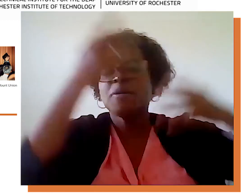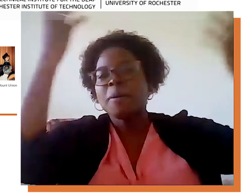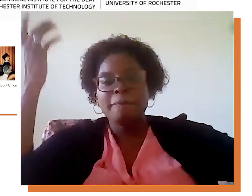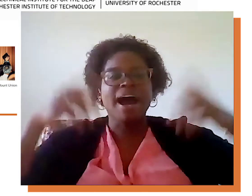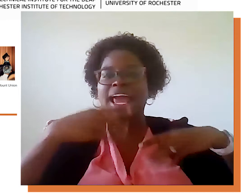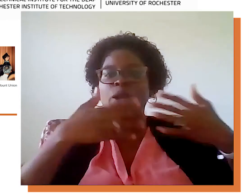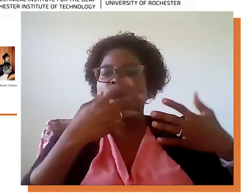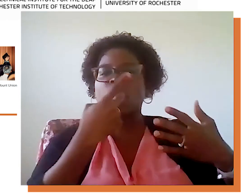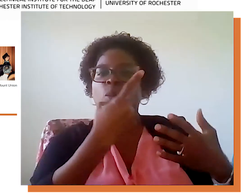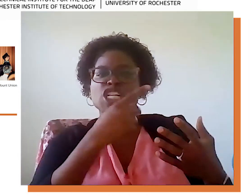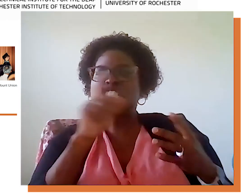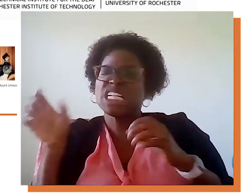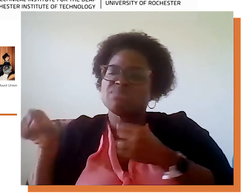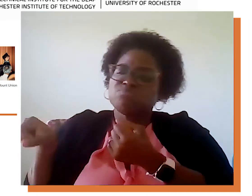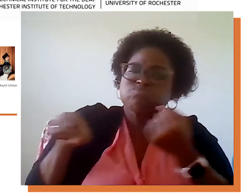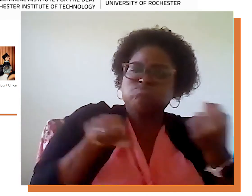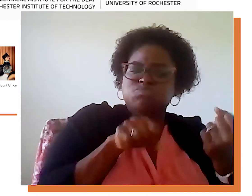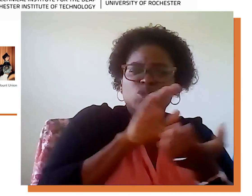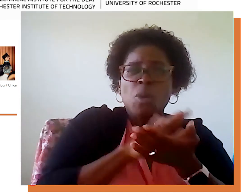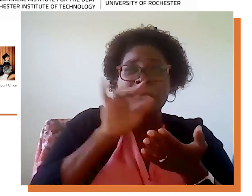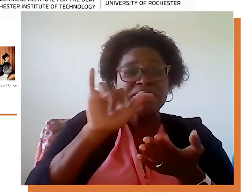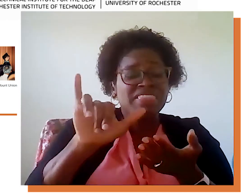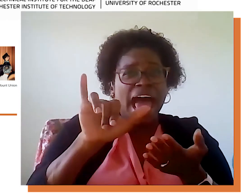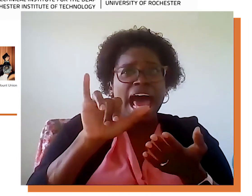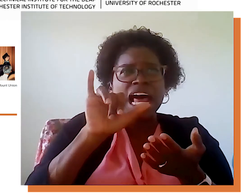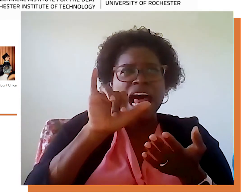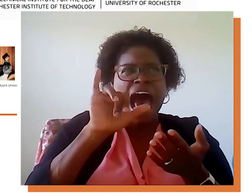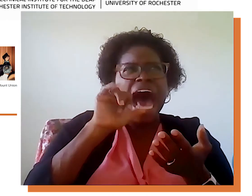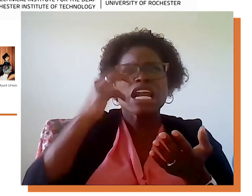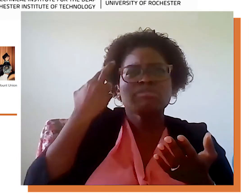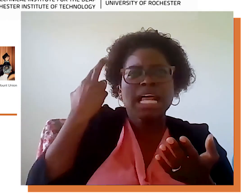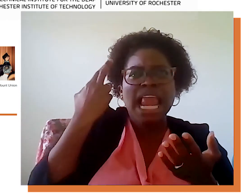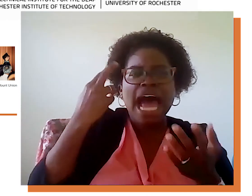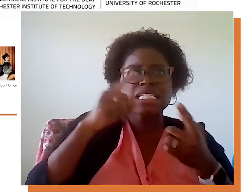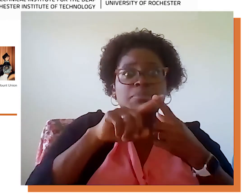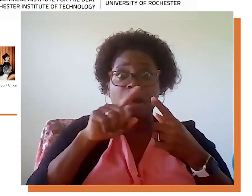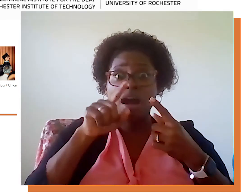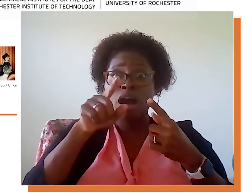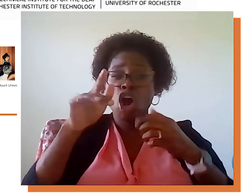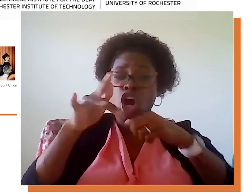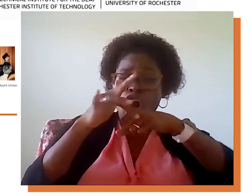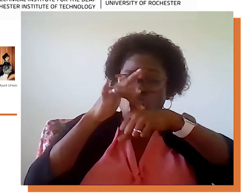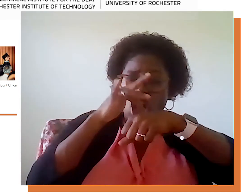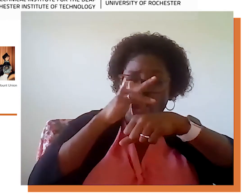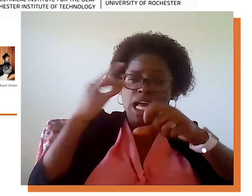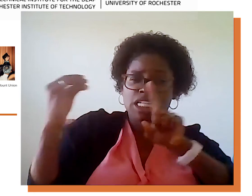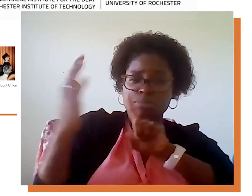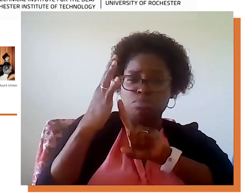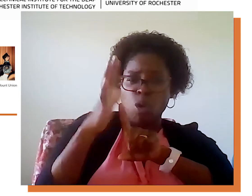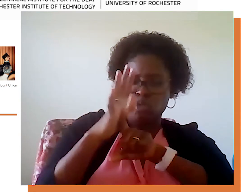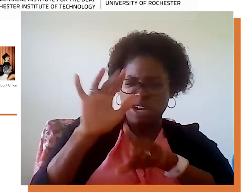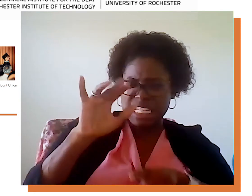and I wanted to go with her to the library just to be with her, but she brought me along. And I realize now, looking back,